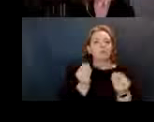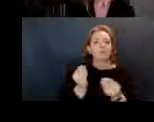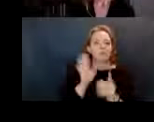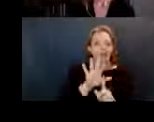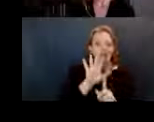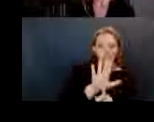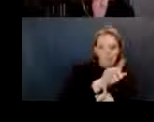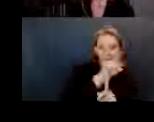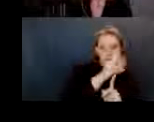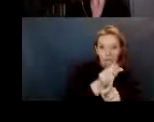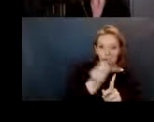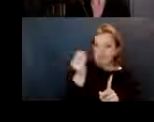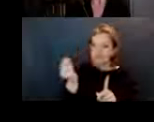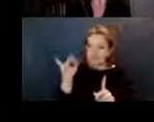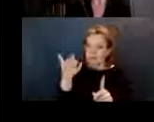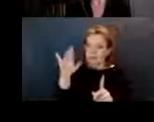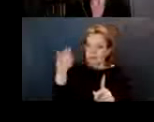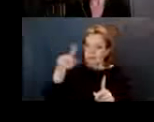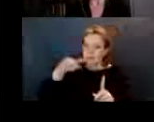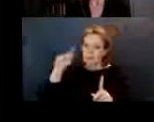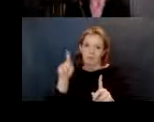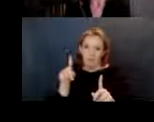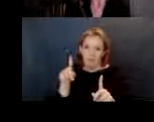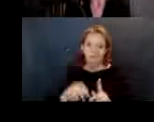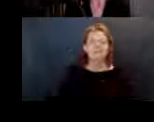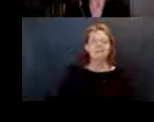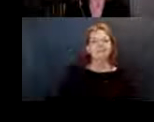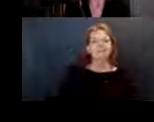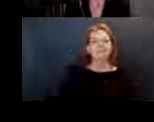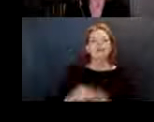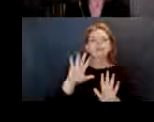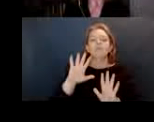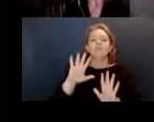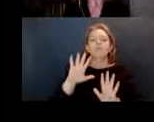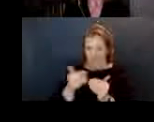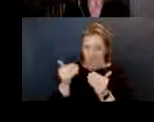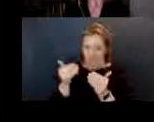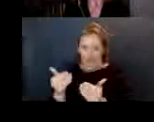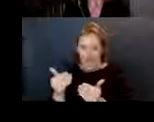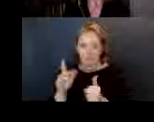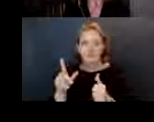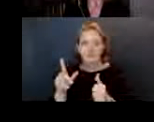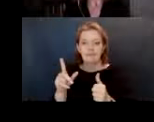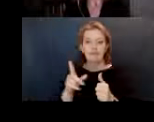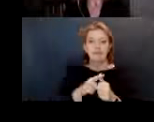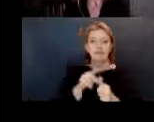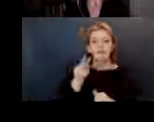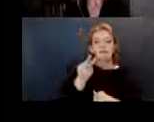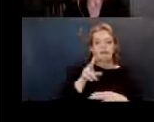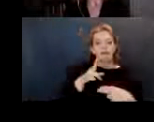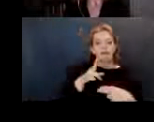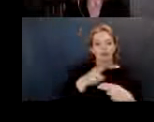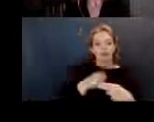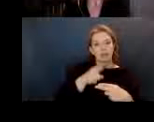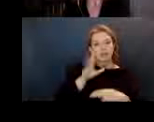Also, one more thing before we do that. Take a look at the name that is showing on your zoom screen, and if there is a different